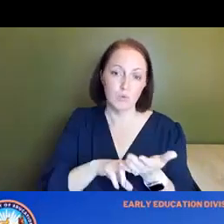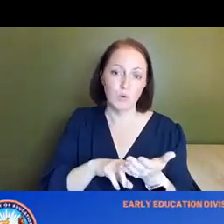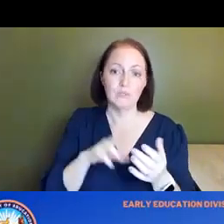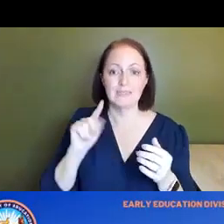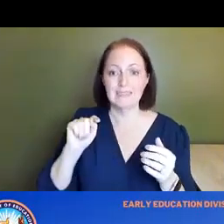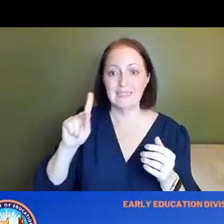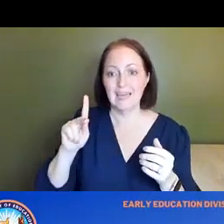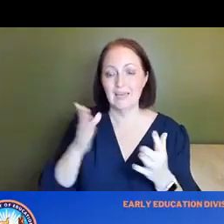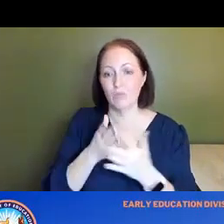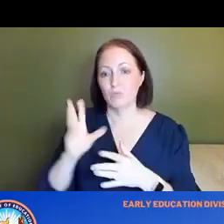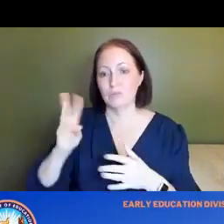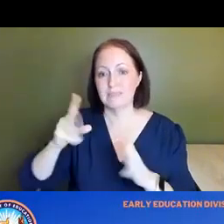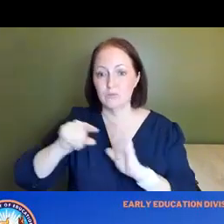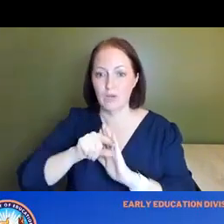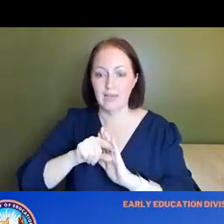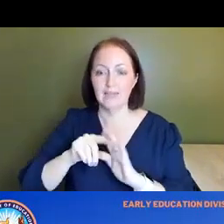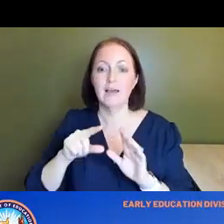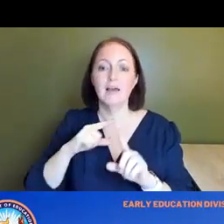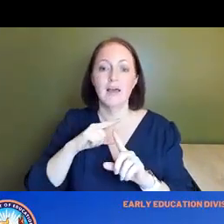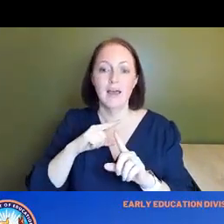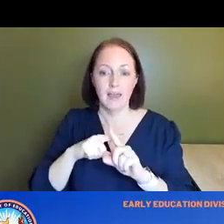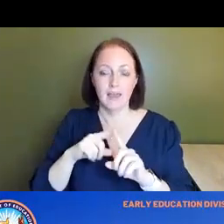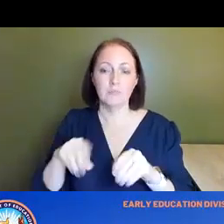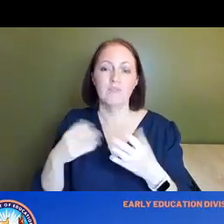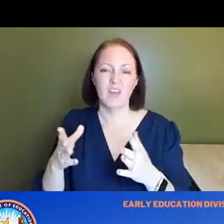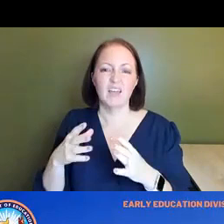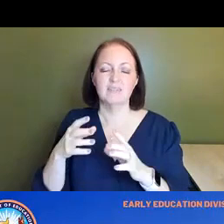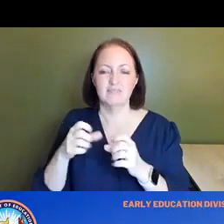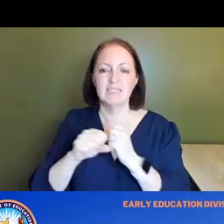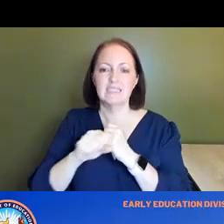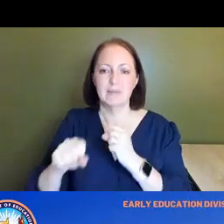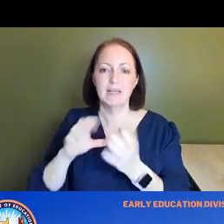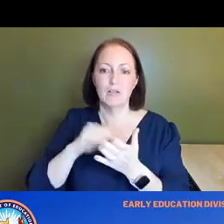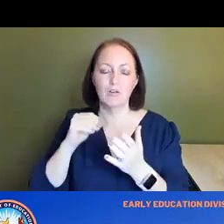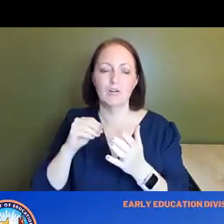through sixth grade. And also provide expanded learning enrichment programming for students.